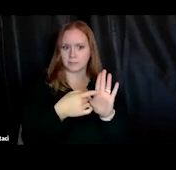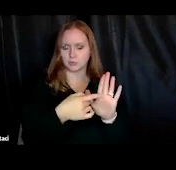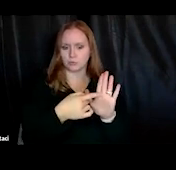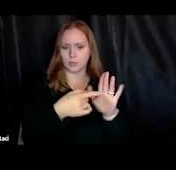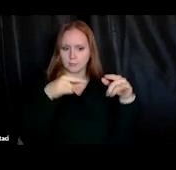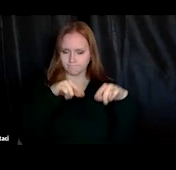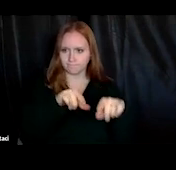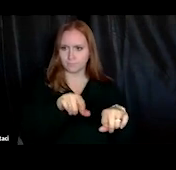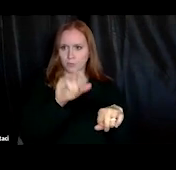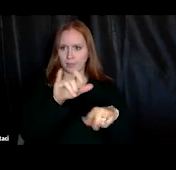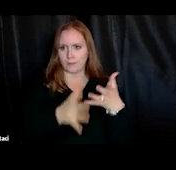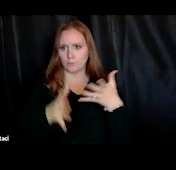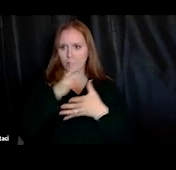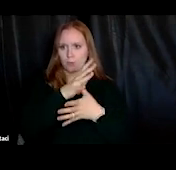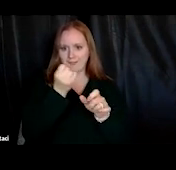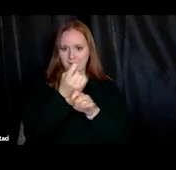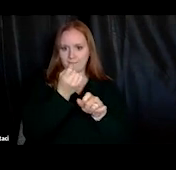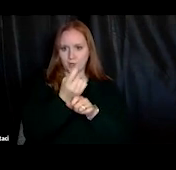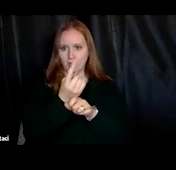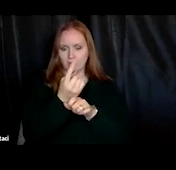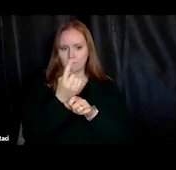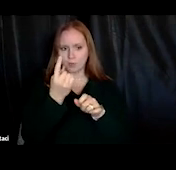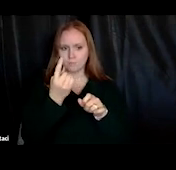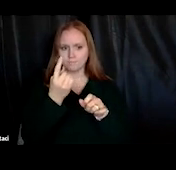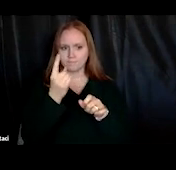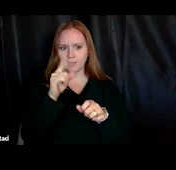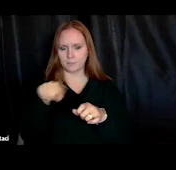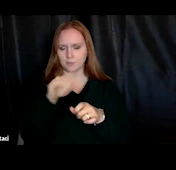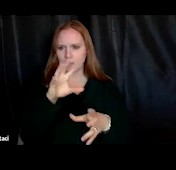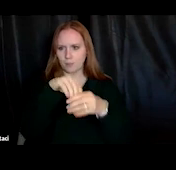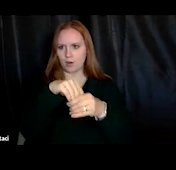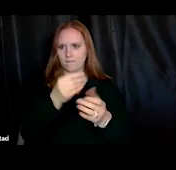on an annual basis to be considered for funding. Excuse me.